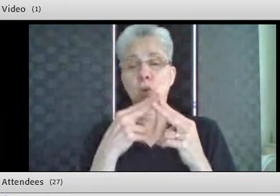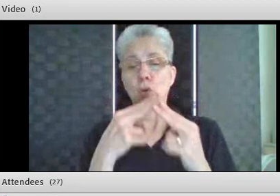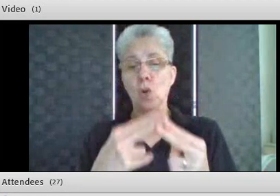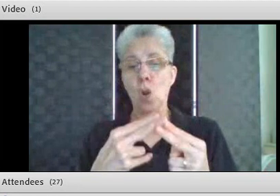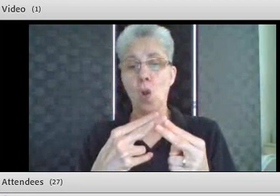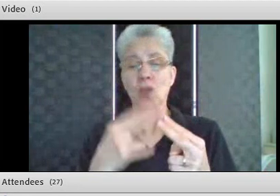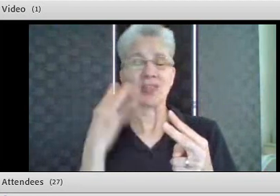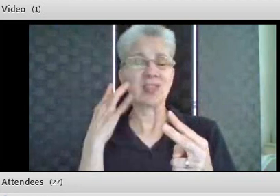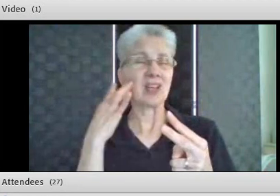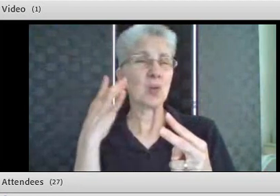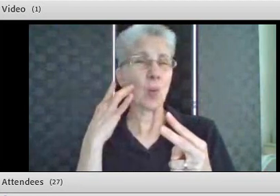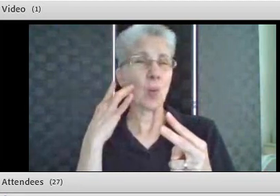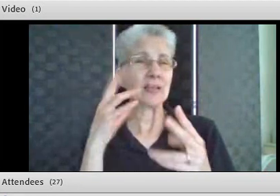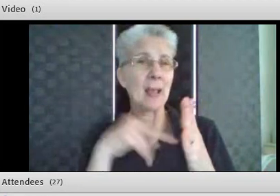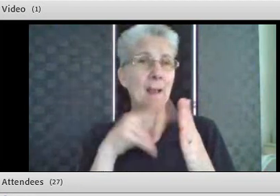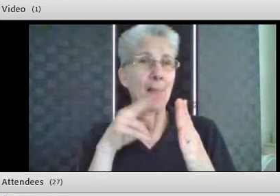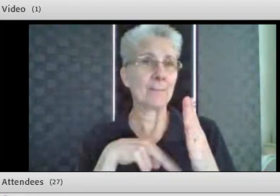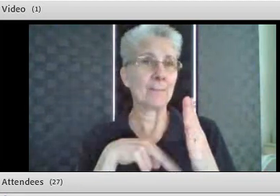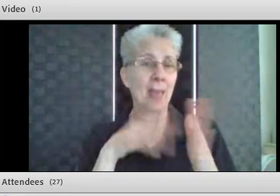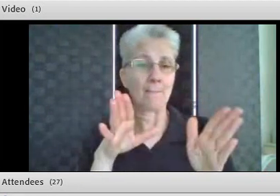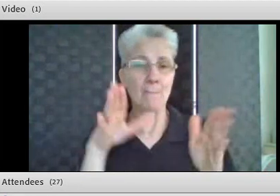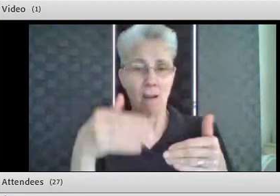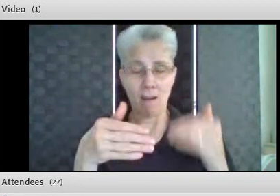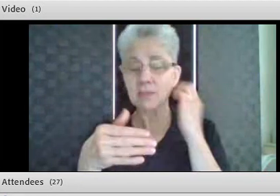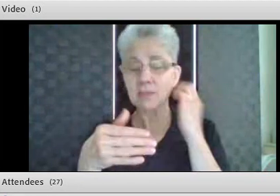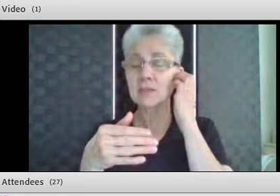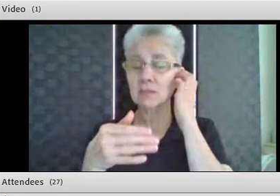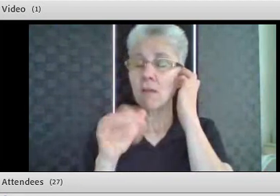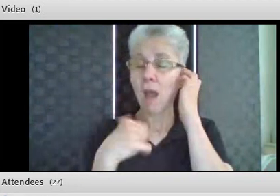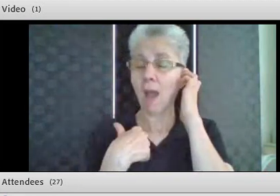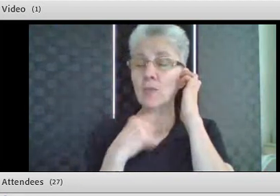and relate it very much to the art in the whole process.